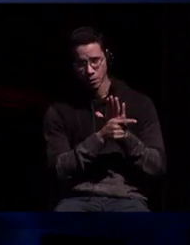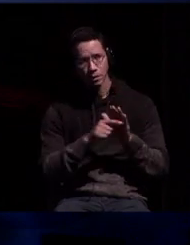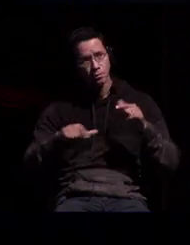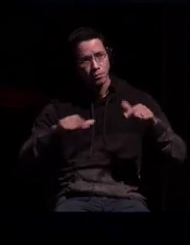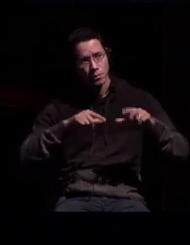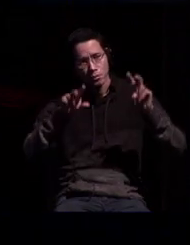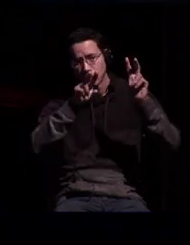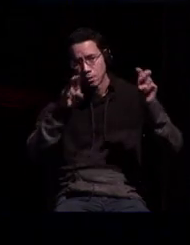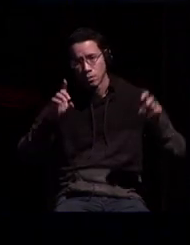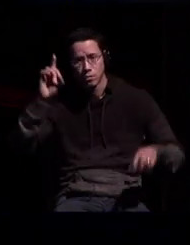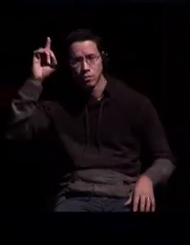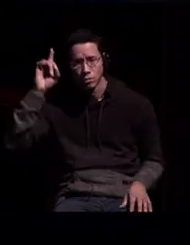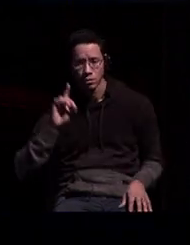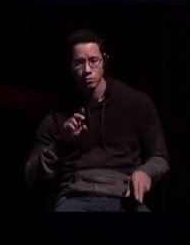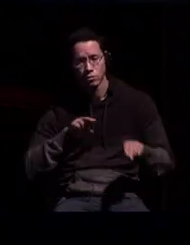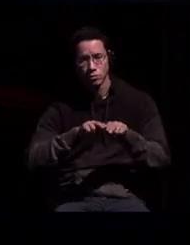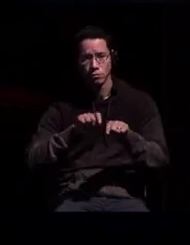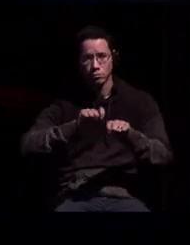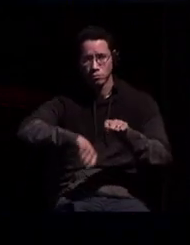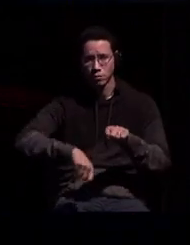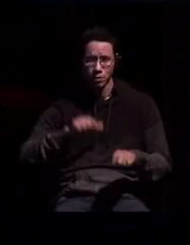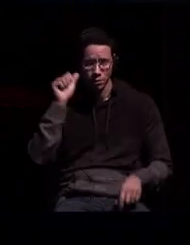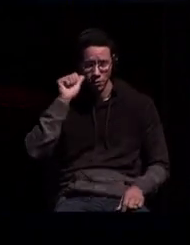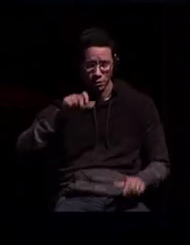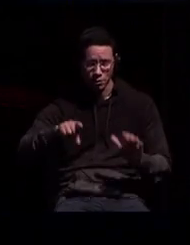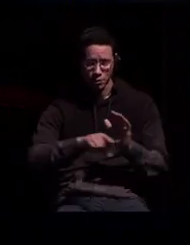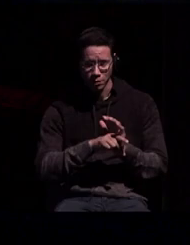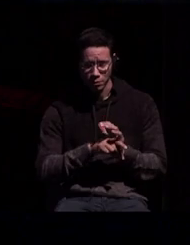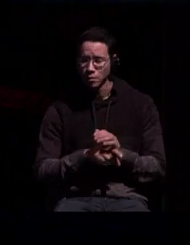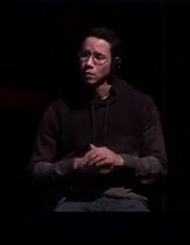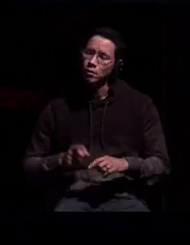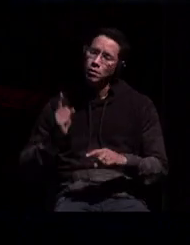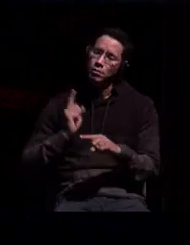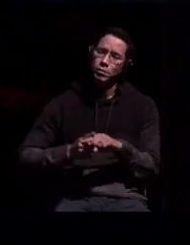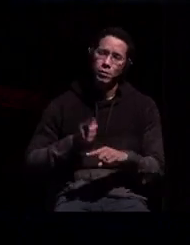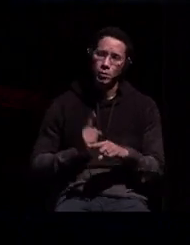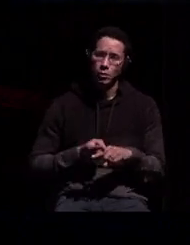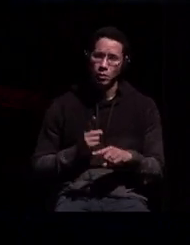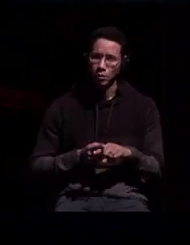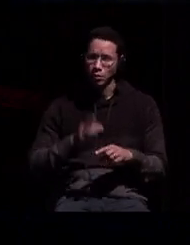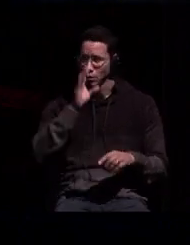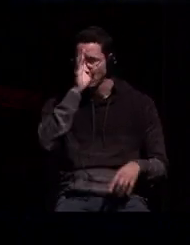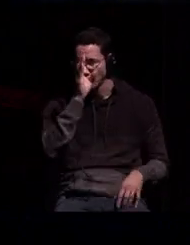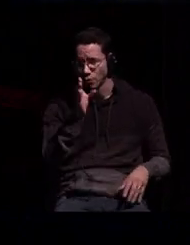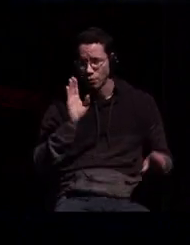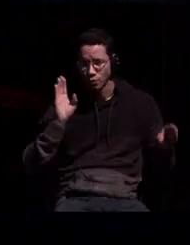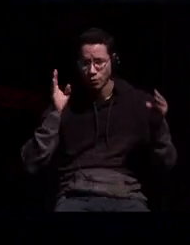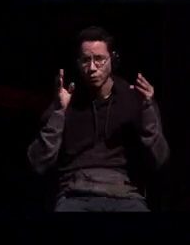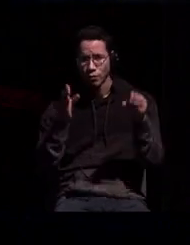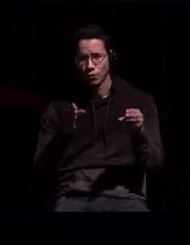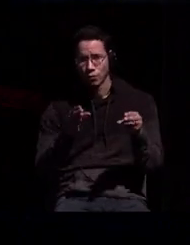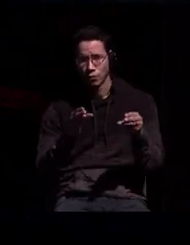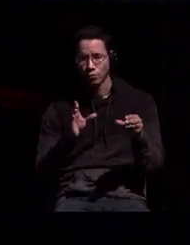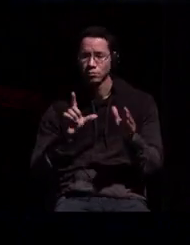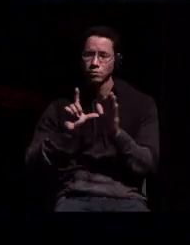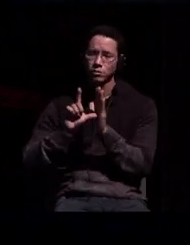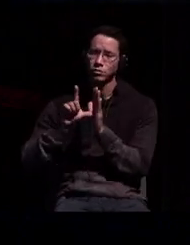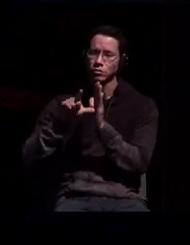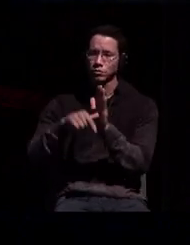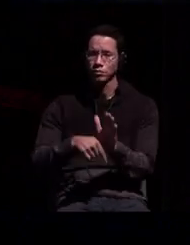once asked: “Why gender perspective came to tourism so late? To the health field